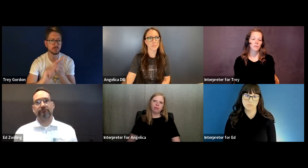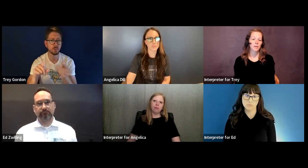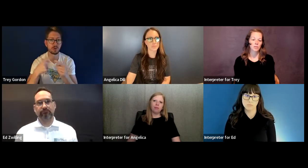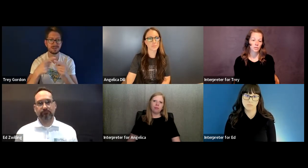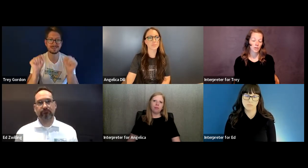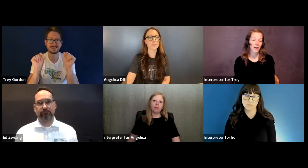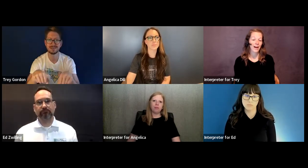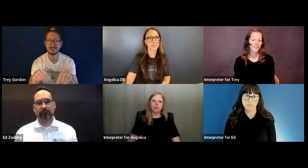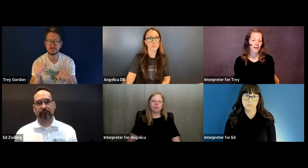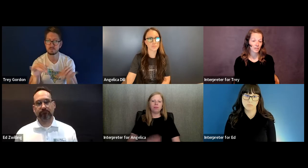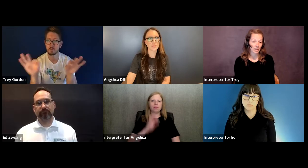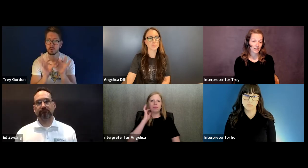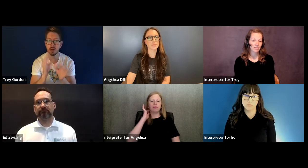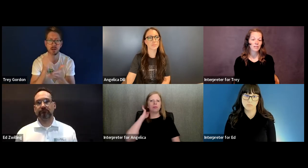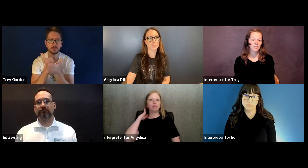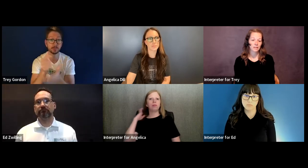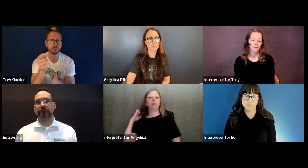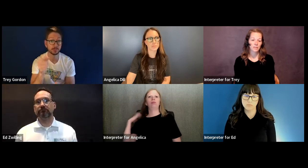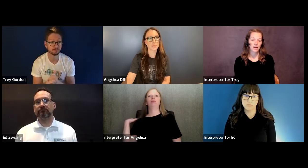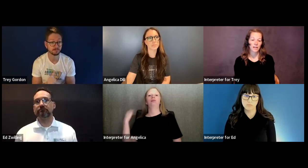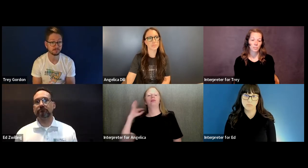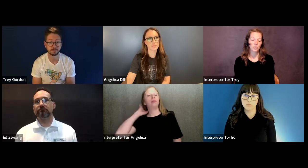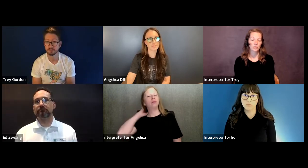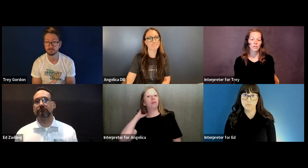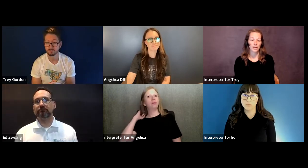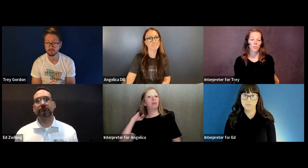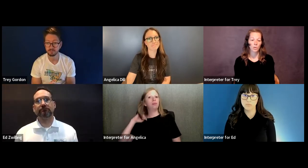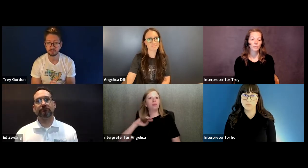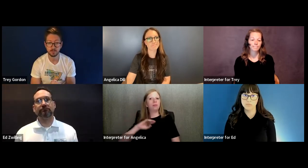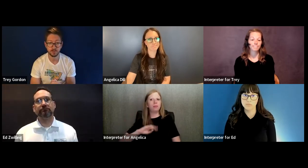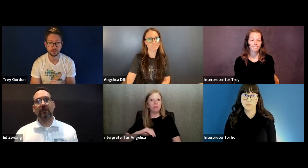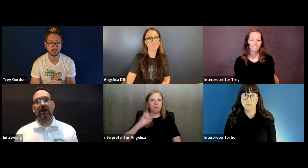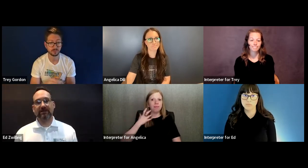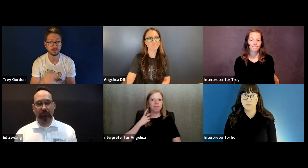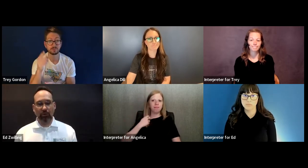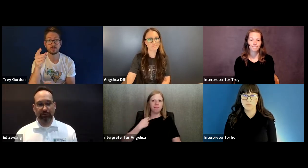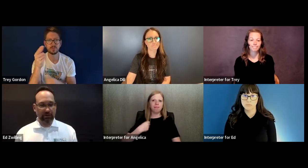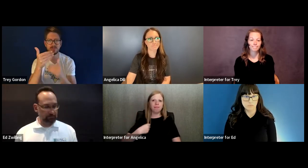make sure that you have that in writing is highly important and that will help excellent point trey